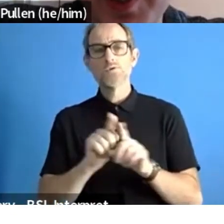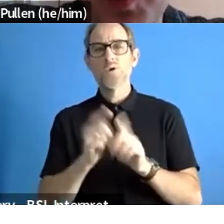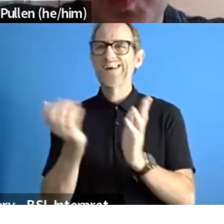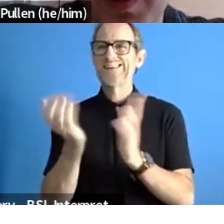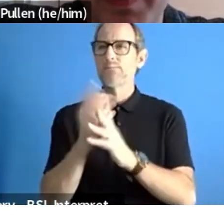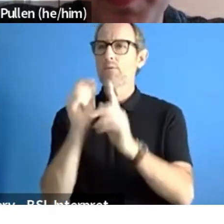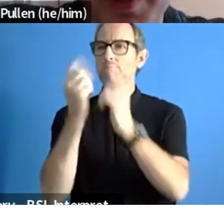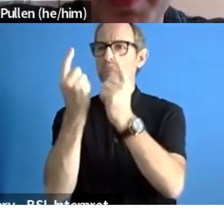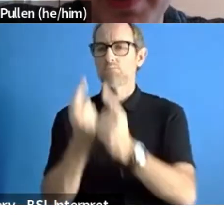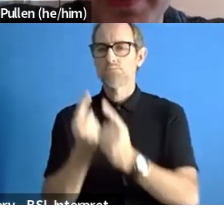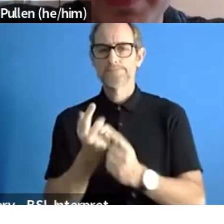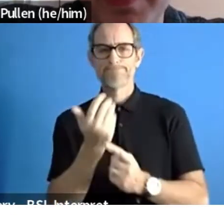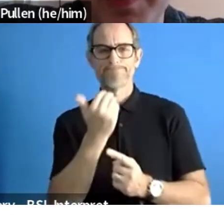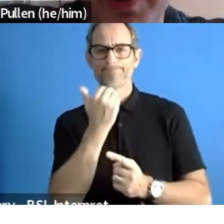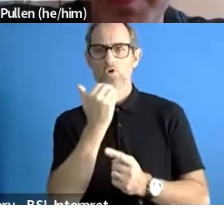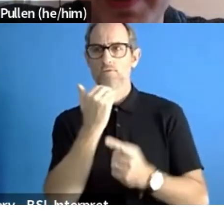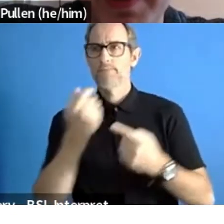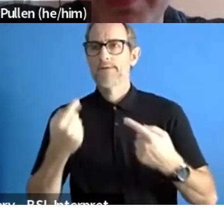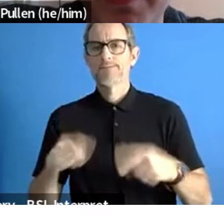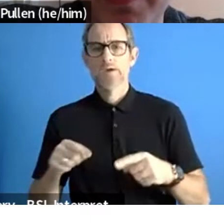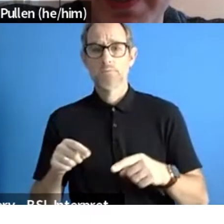Whiled you might put it as a requirement in your